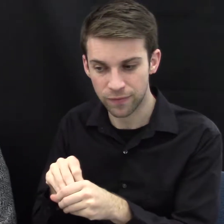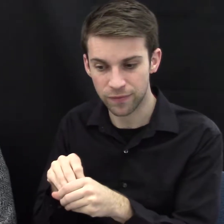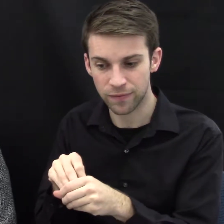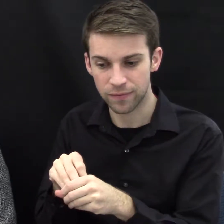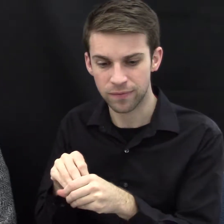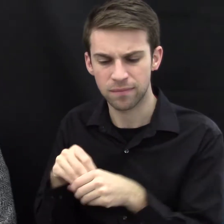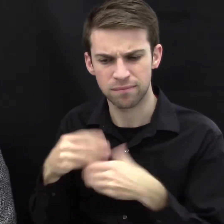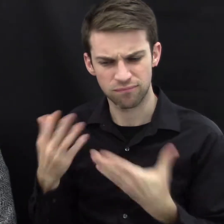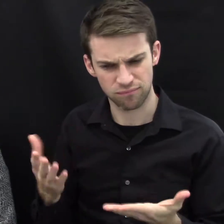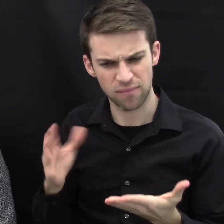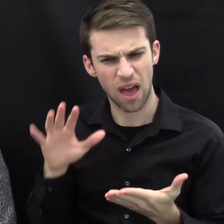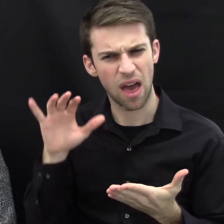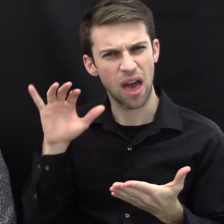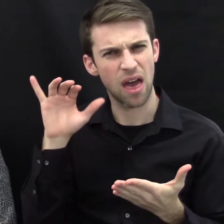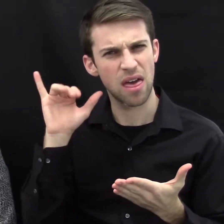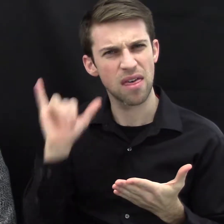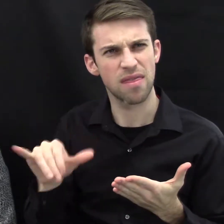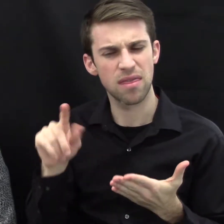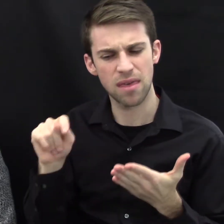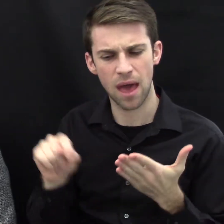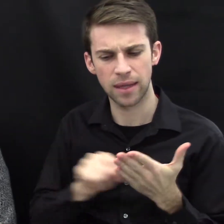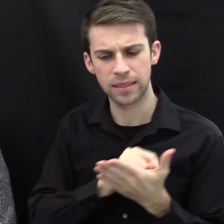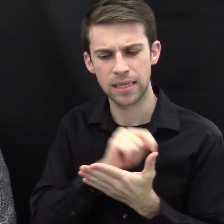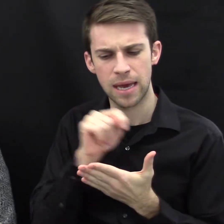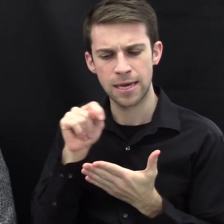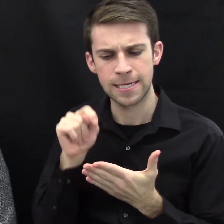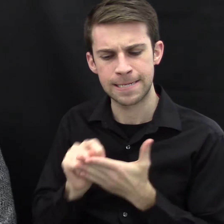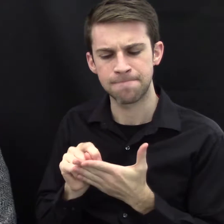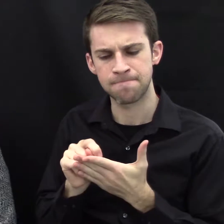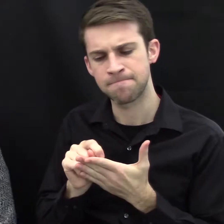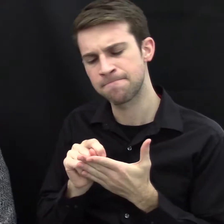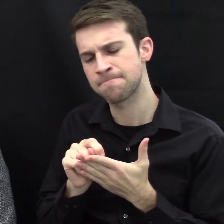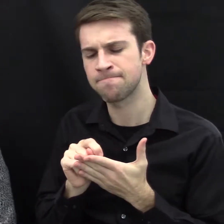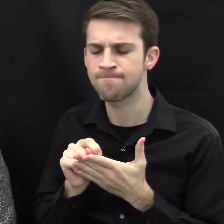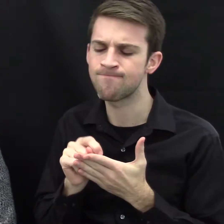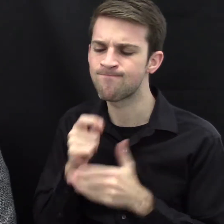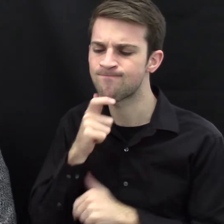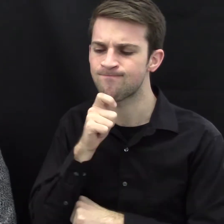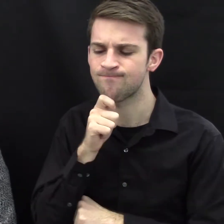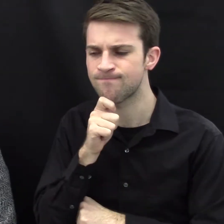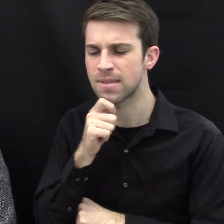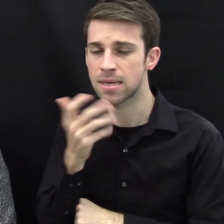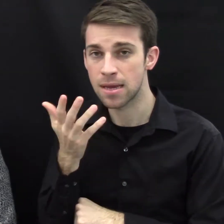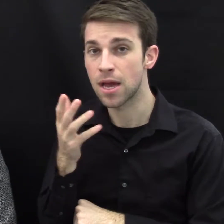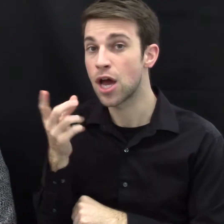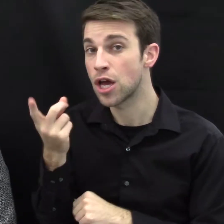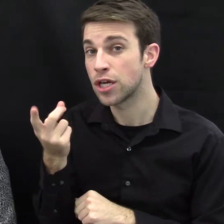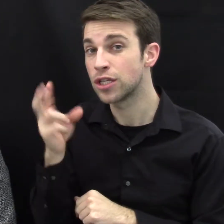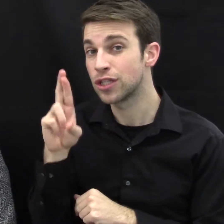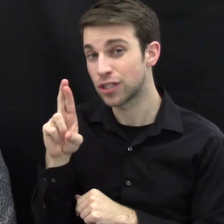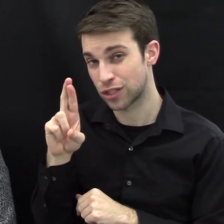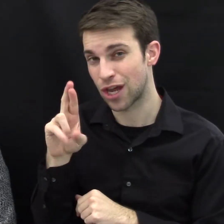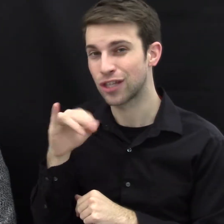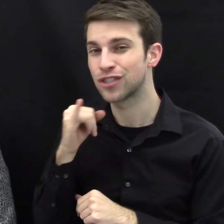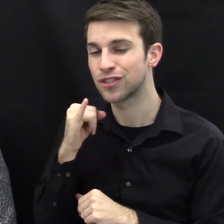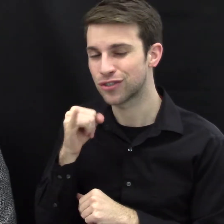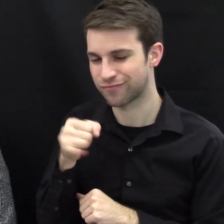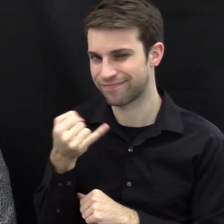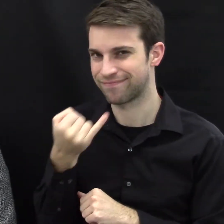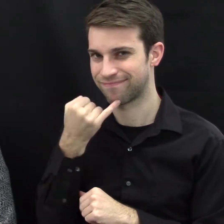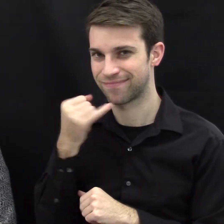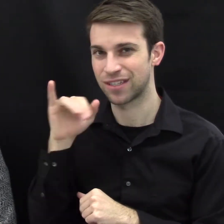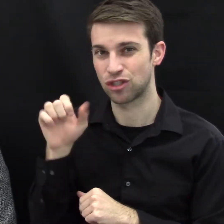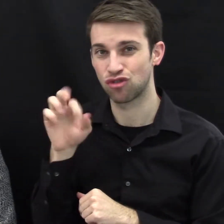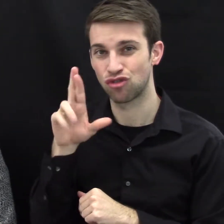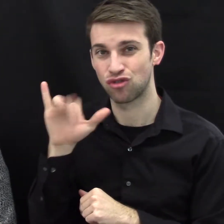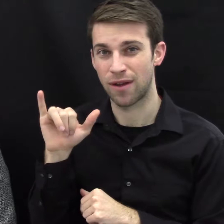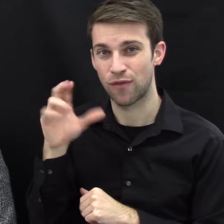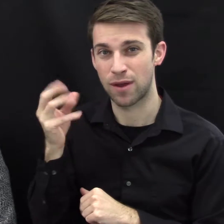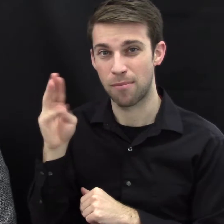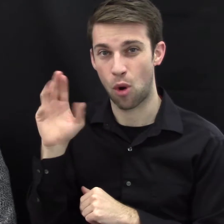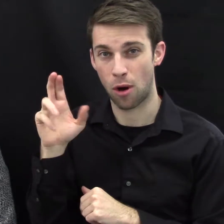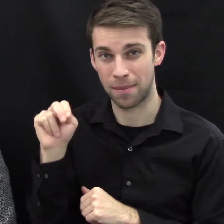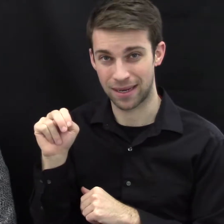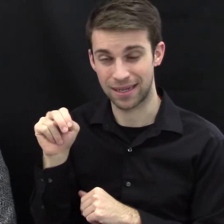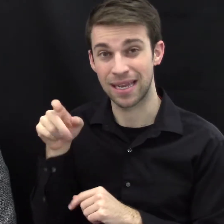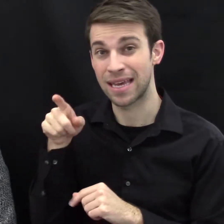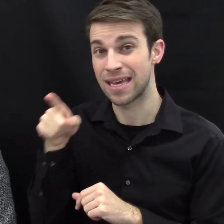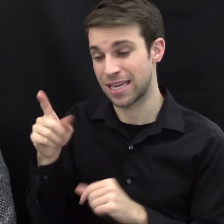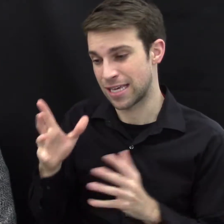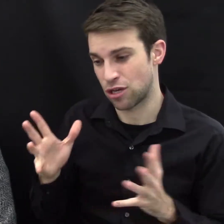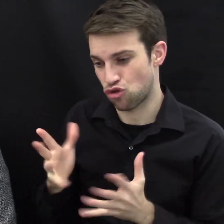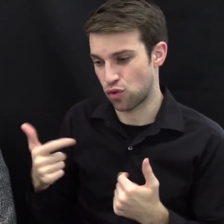at that time Dr. Jeffrey Bohrman encouraged me to be more